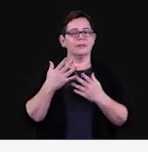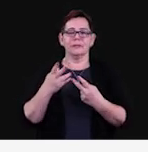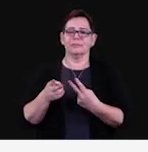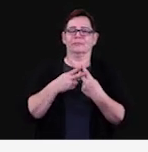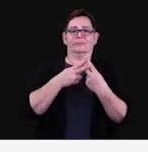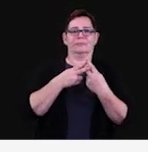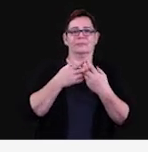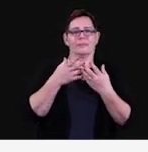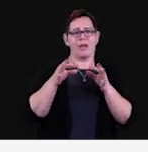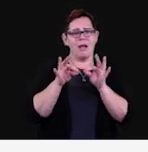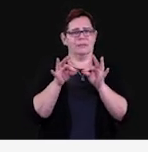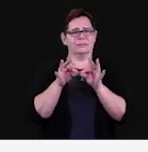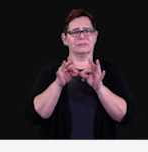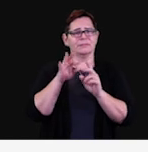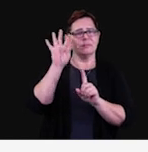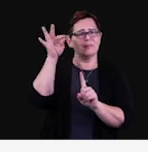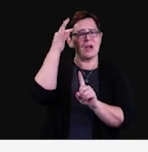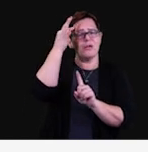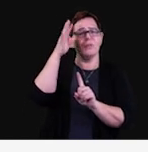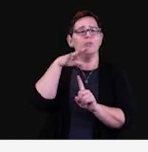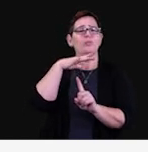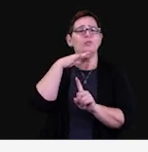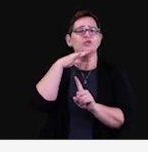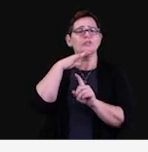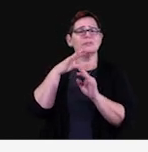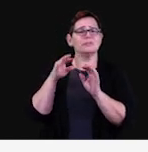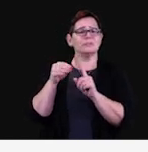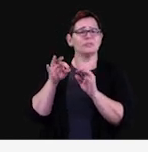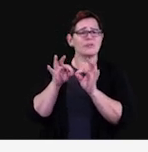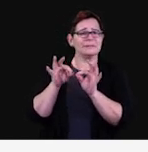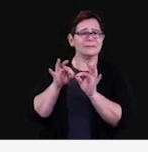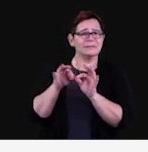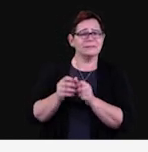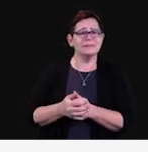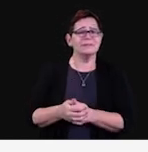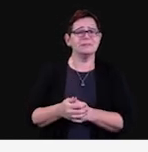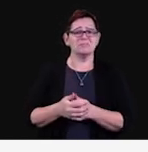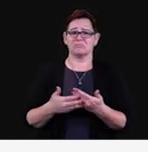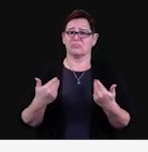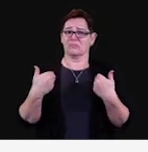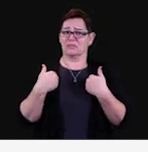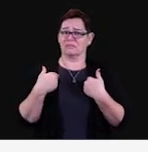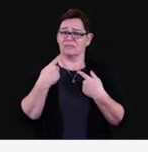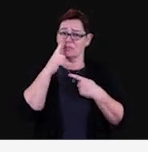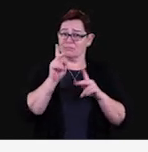It is available to residents of Alberta, Saskatchewan, Manitoba, Ontario,